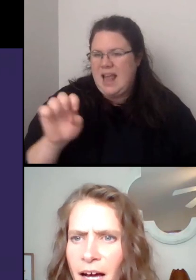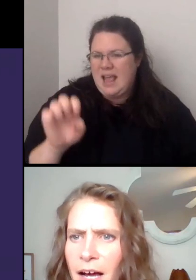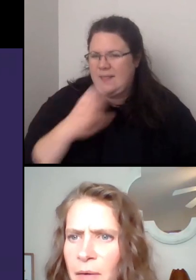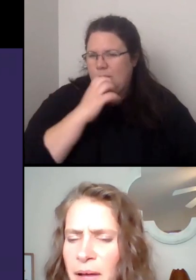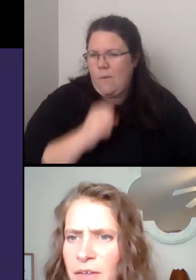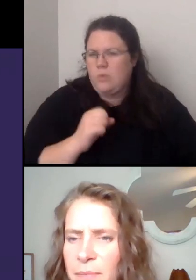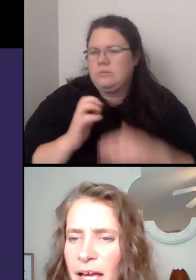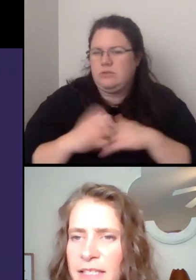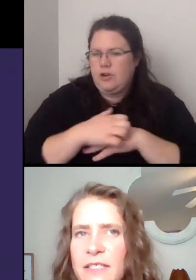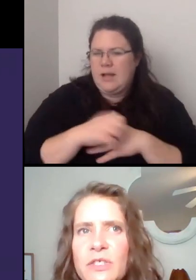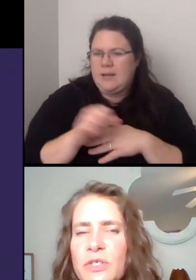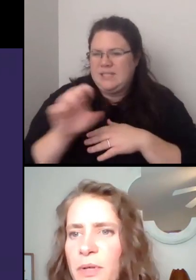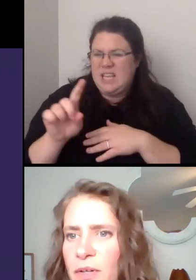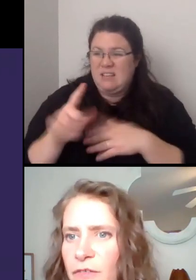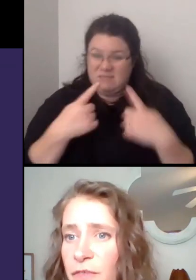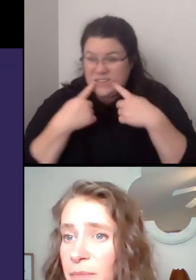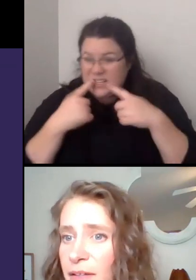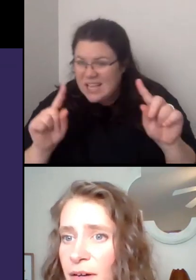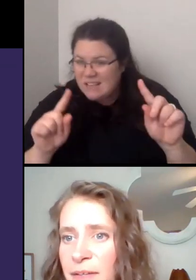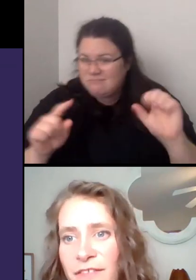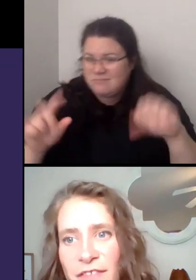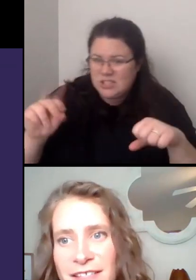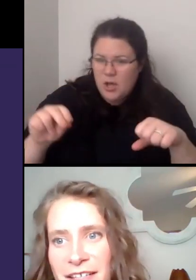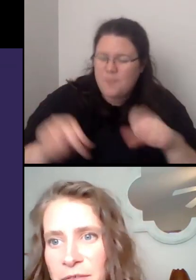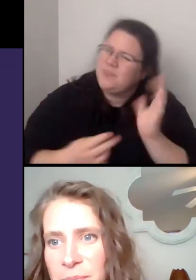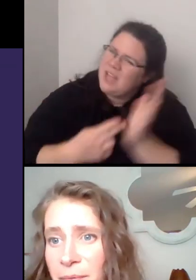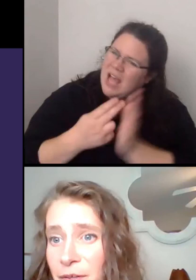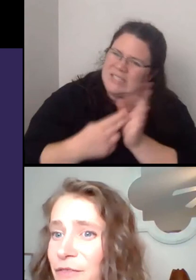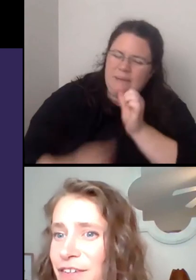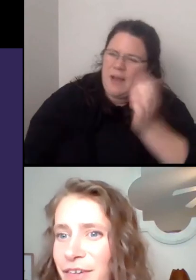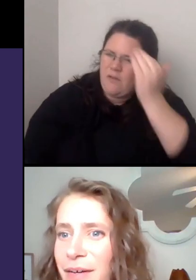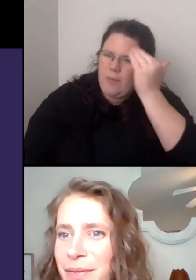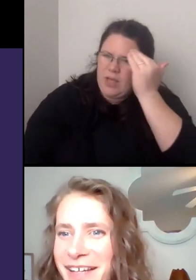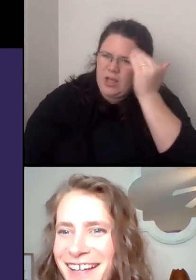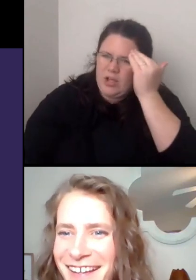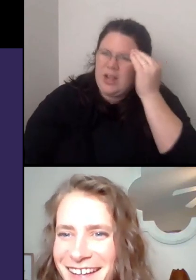You know, I'm not super familiar -- I mean, if they did, it was probably over in Europe.